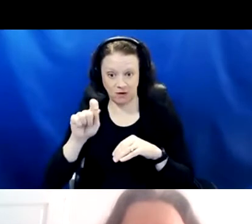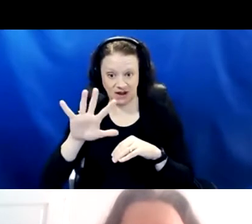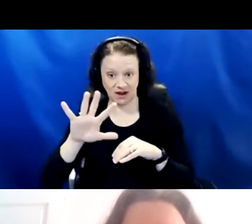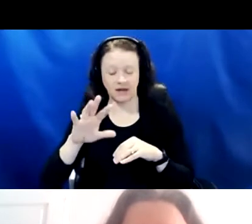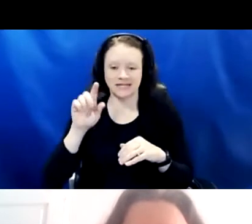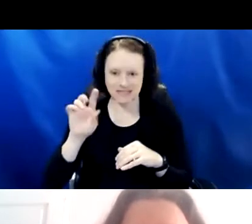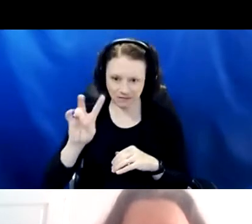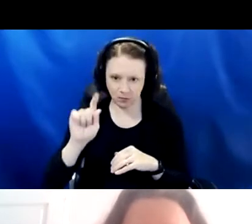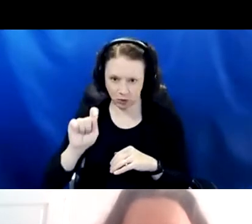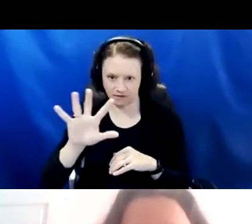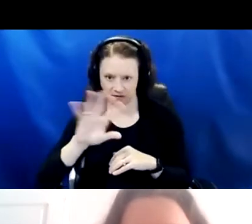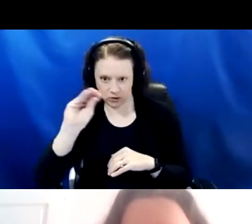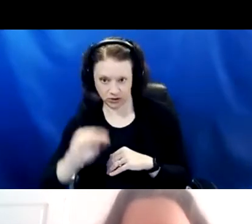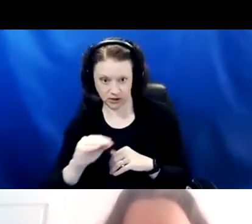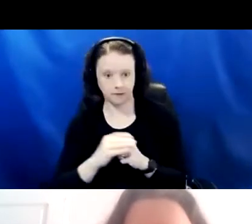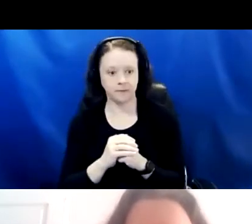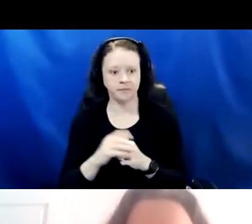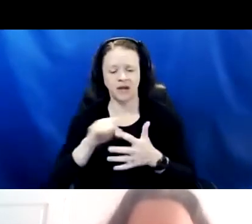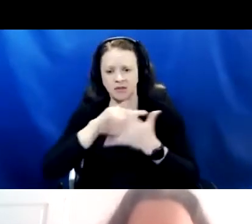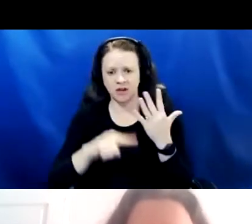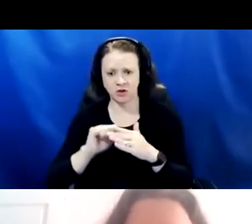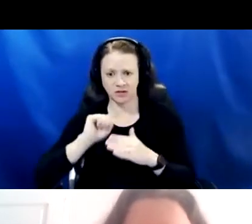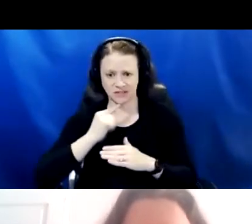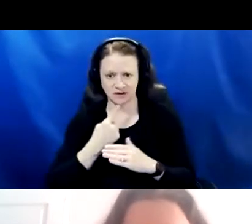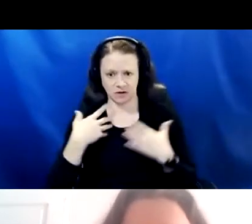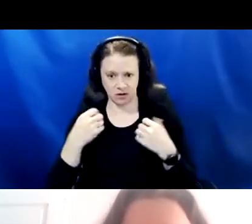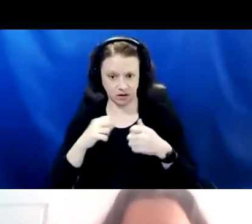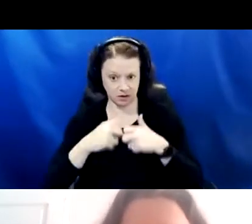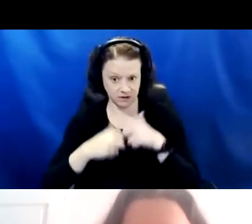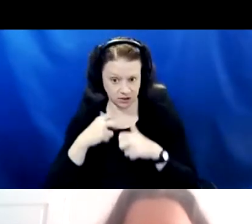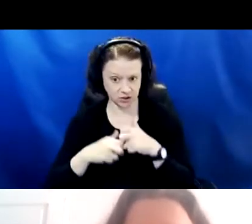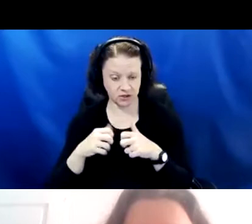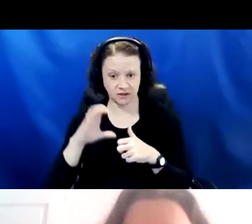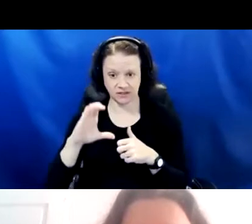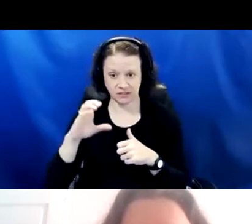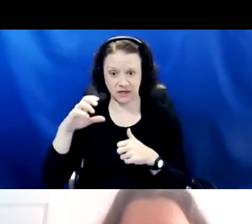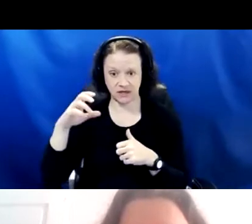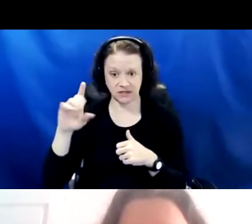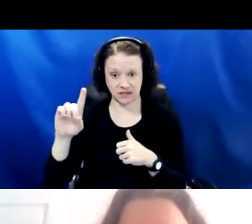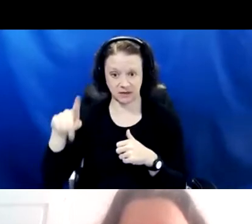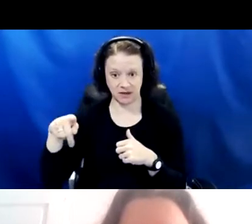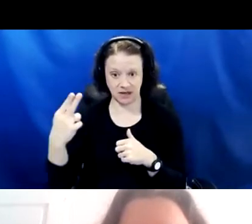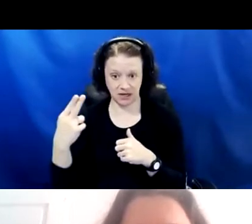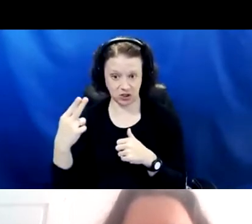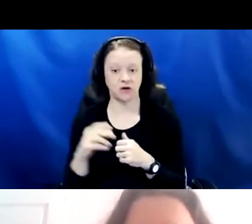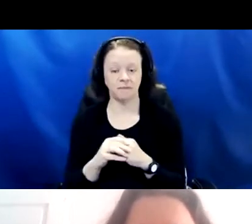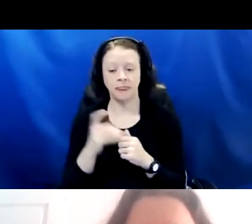So these are the severe health conditions. The CDPH has said this list may change.